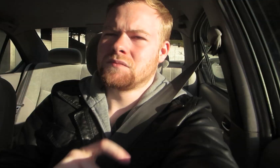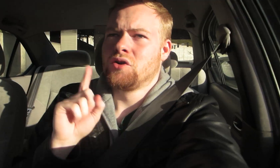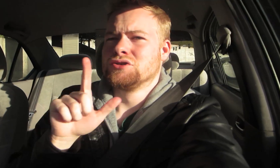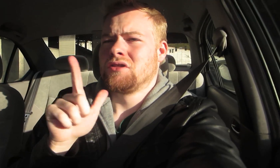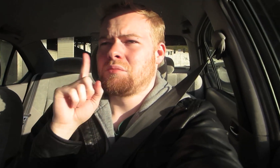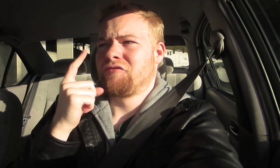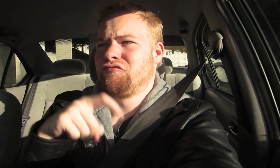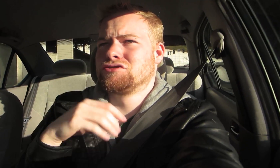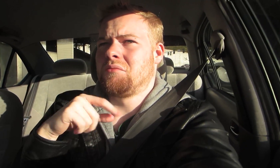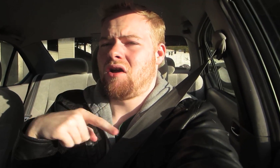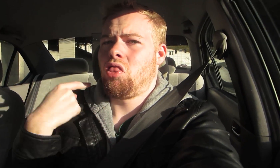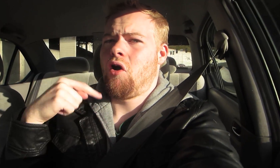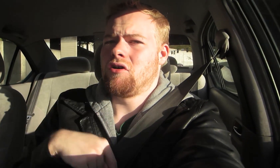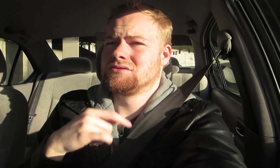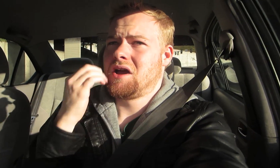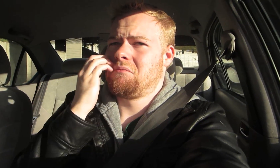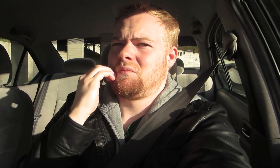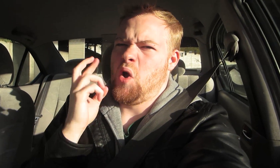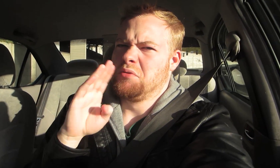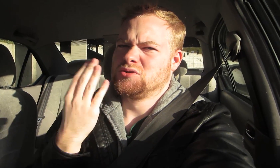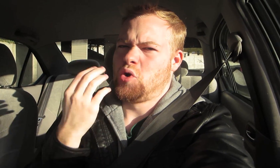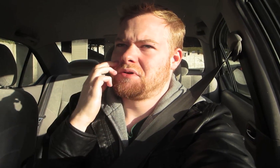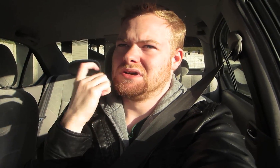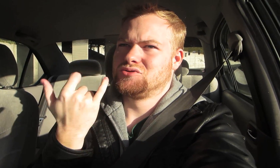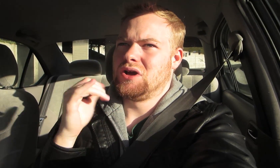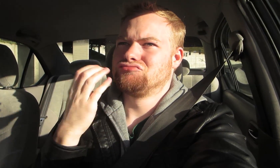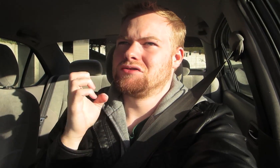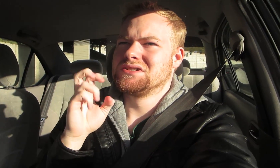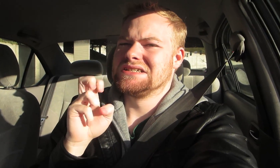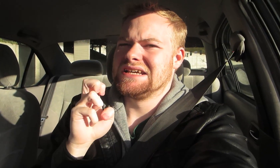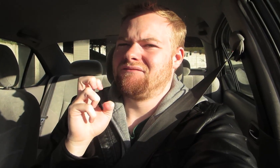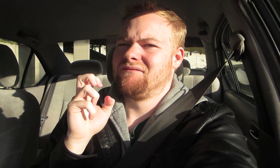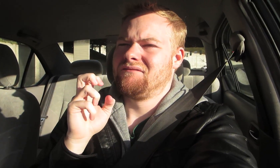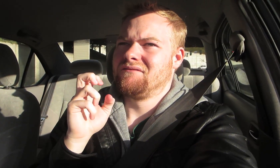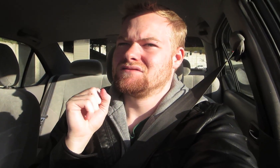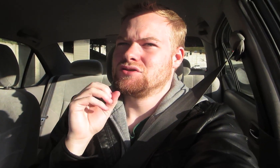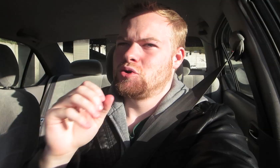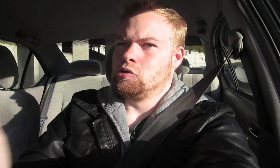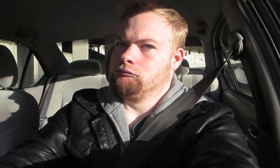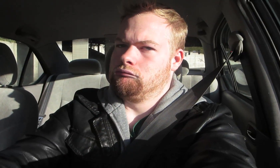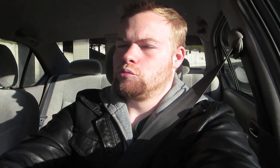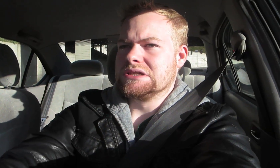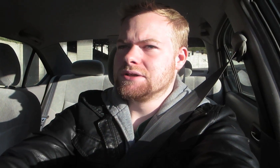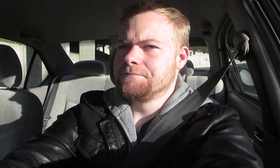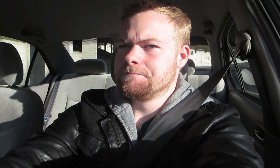Going to the library for the first time in a long time. Hope it's open, because today's Christmas Eve. So... We'll see.